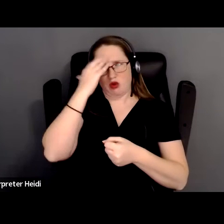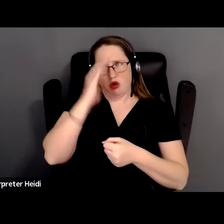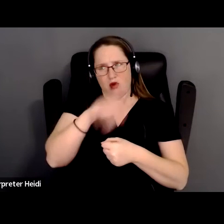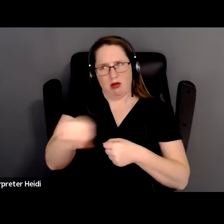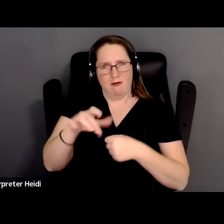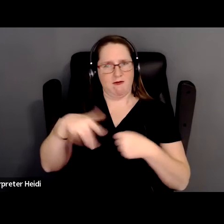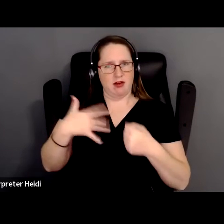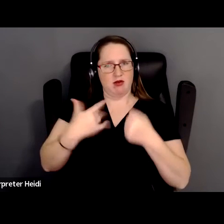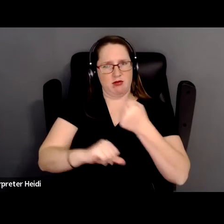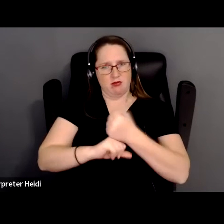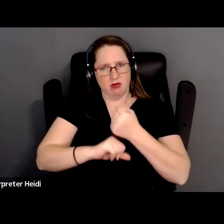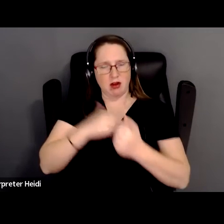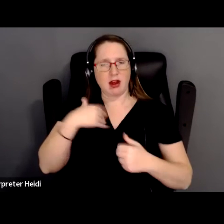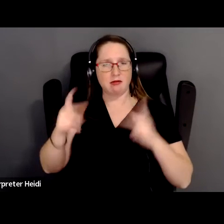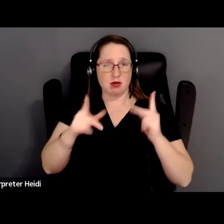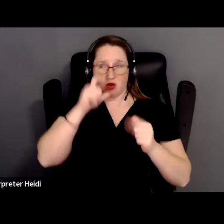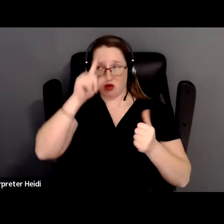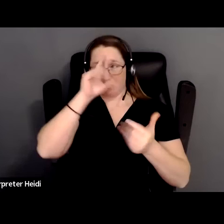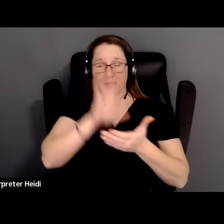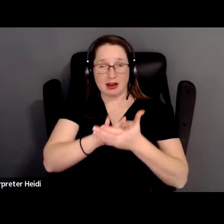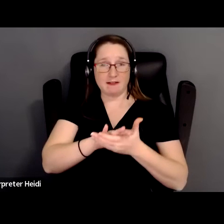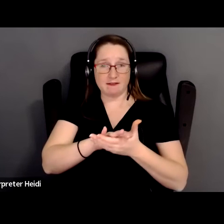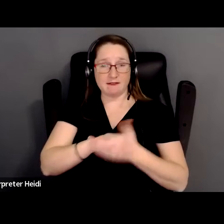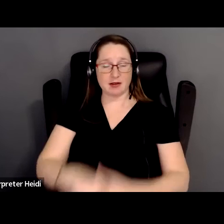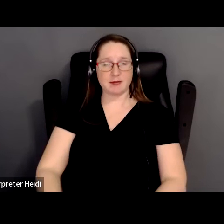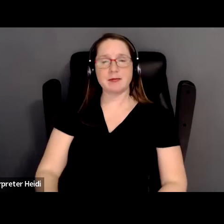And they have people that believe in that next slide. Please.